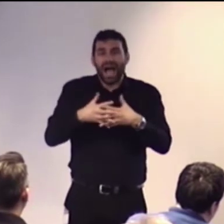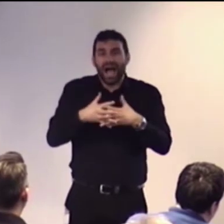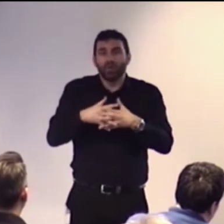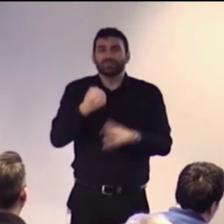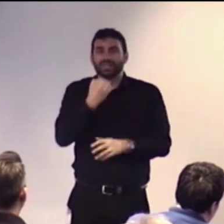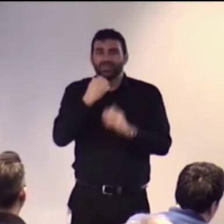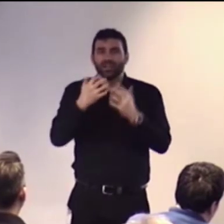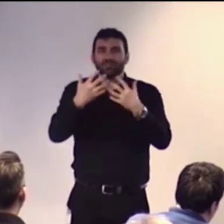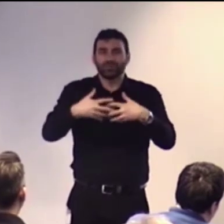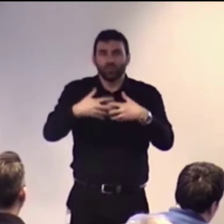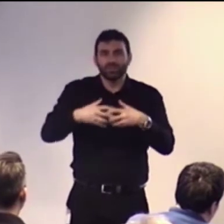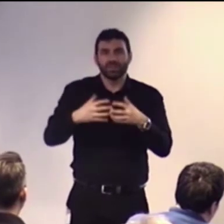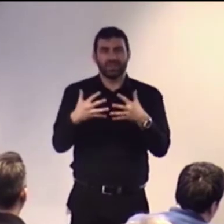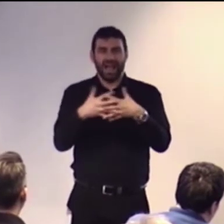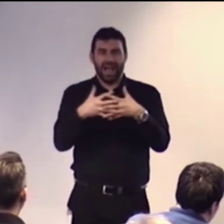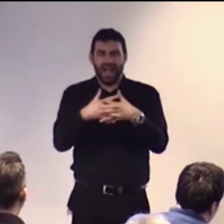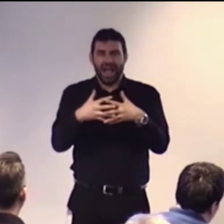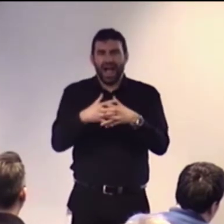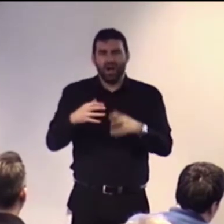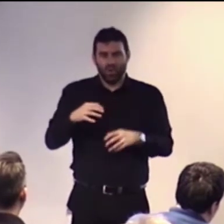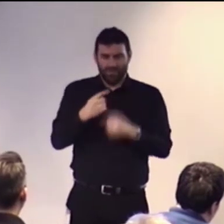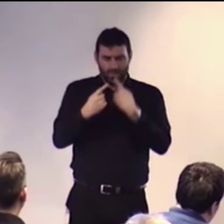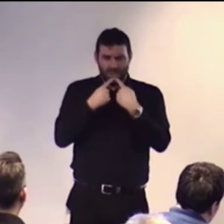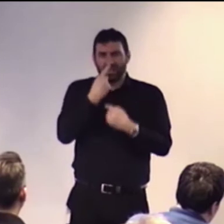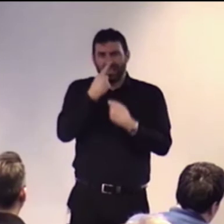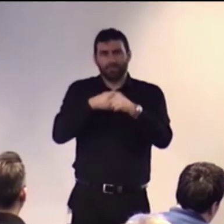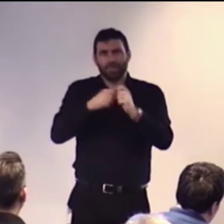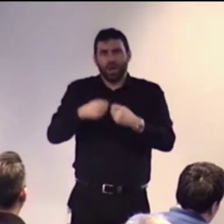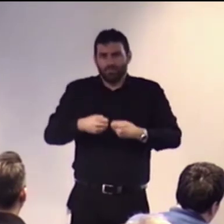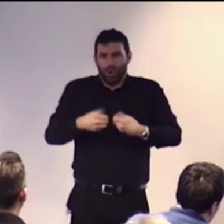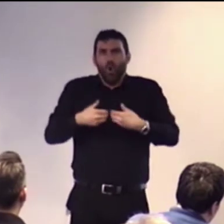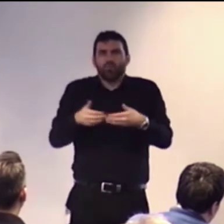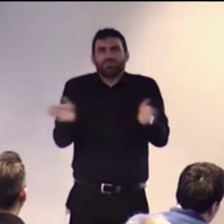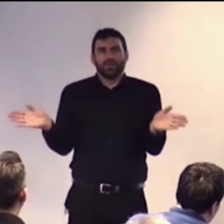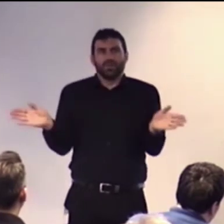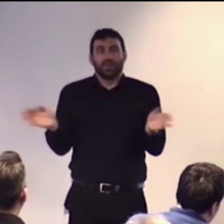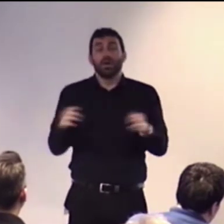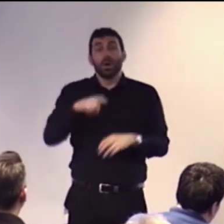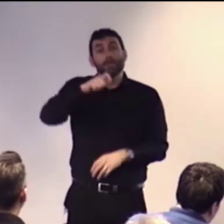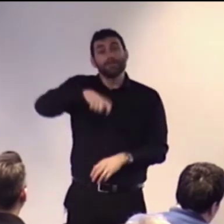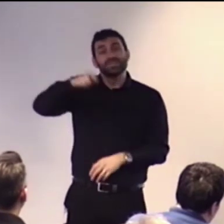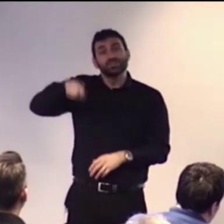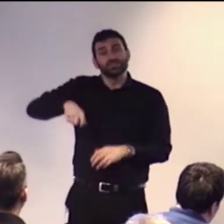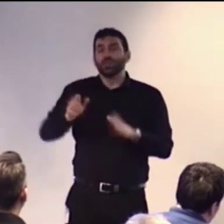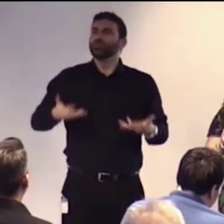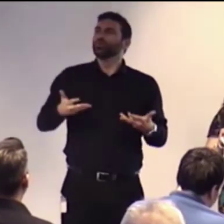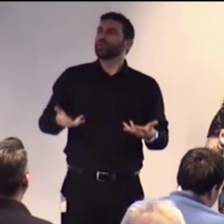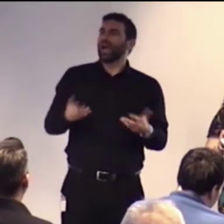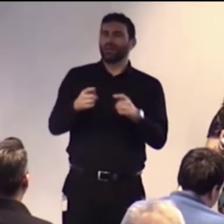how we can start making patients in control real – much more real in our services.